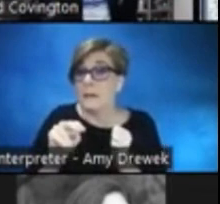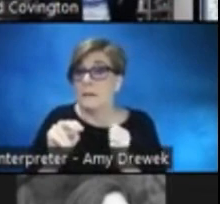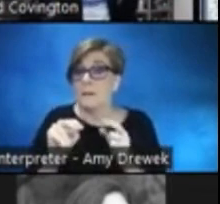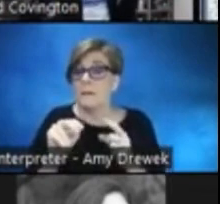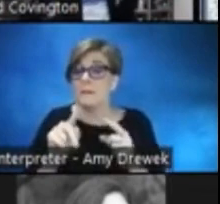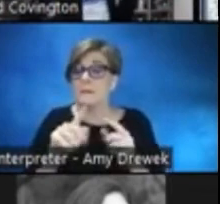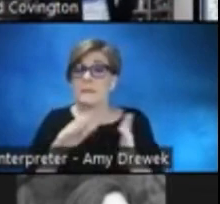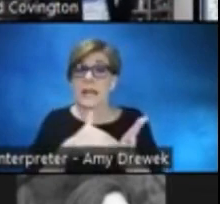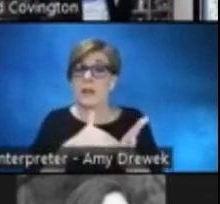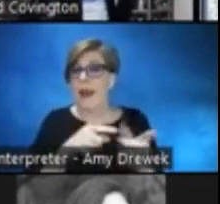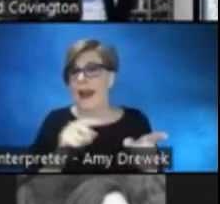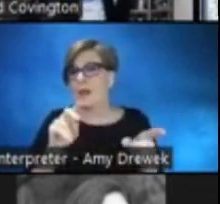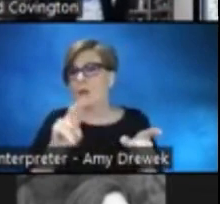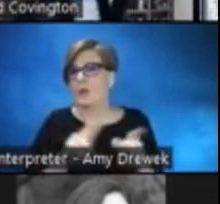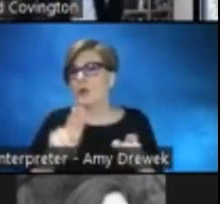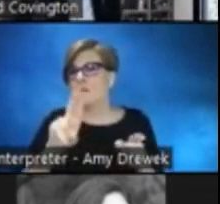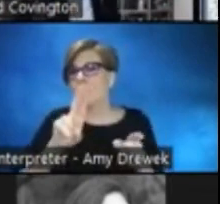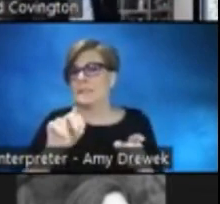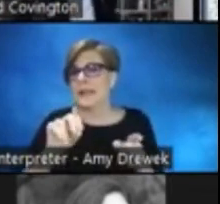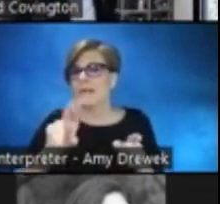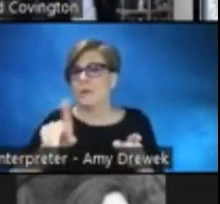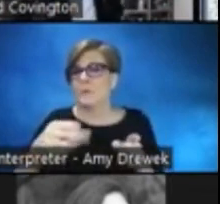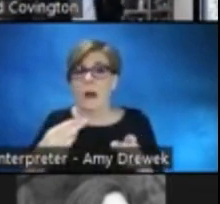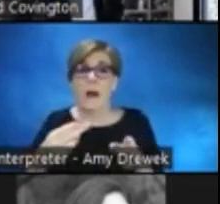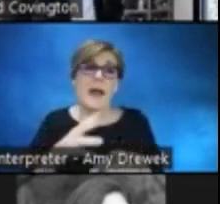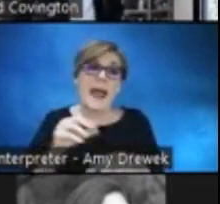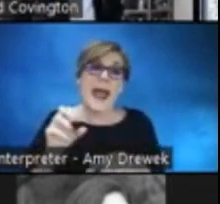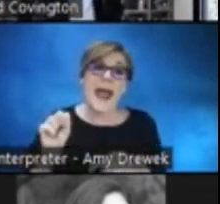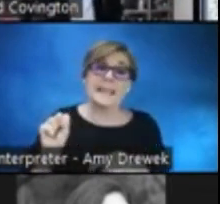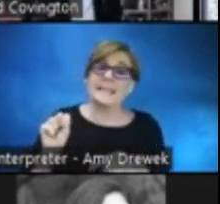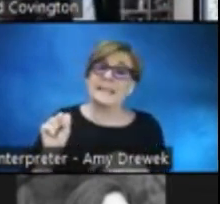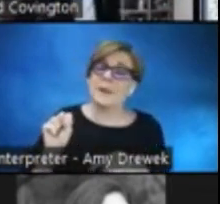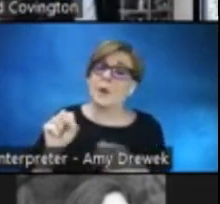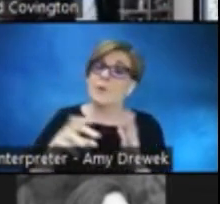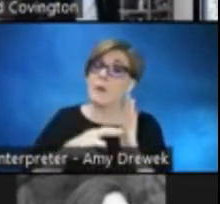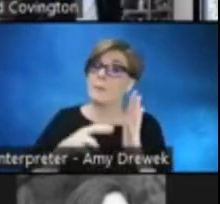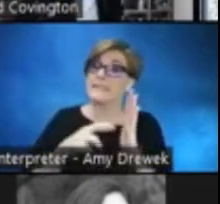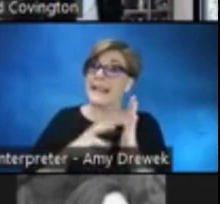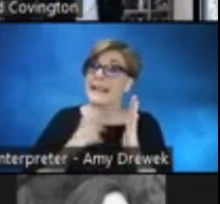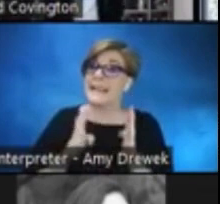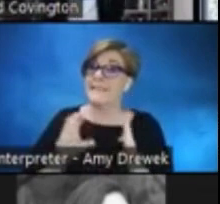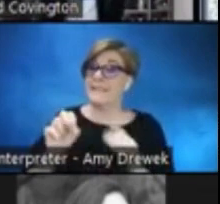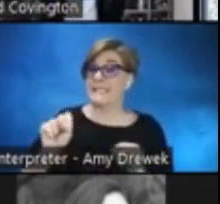STEVE ELISON TALKING ABOUT THE SAFE UT APP.